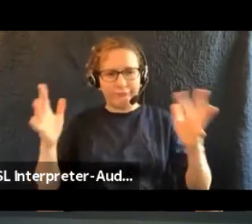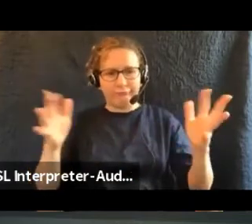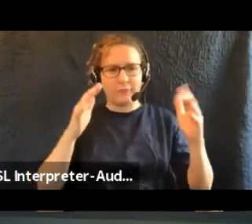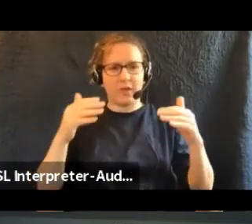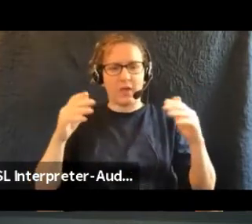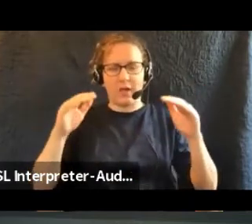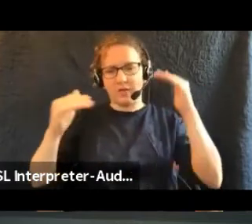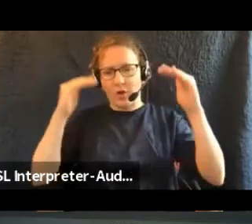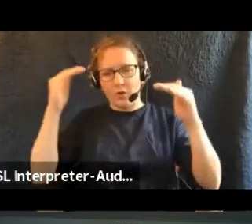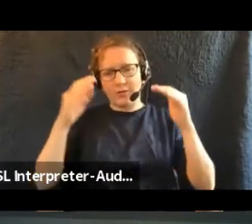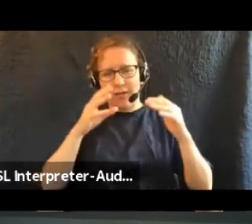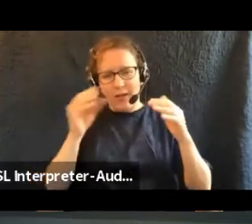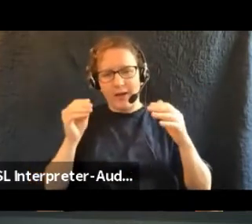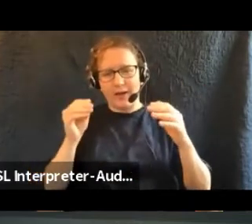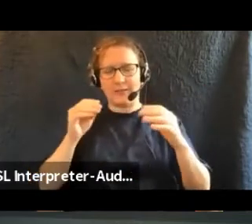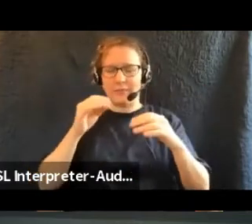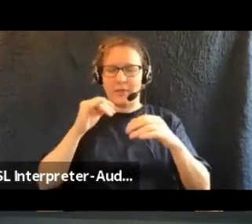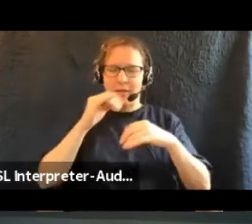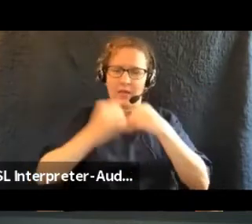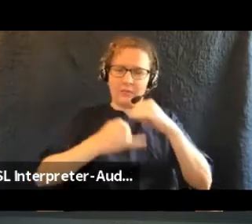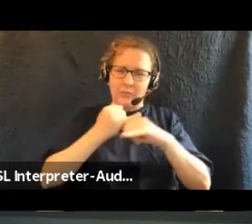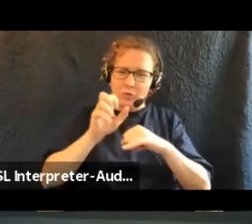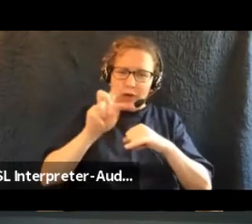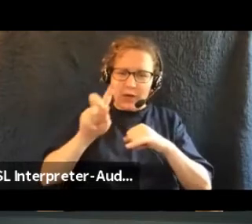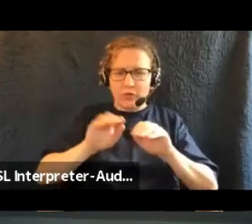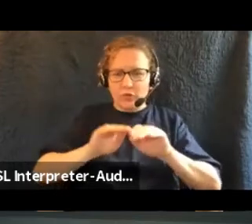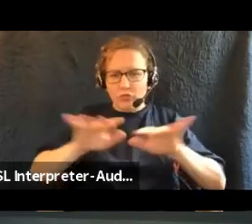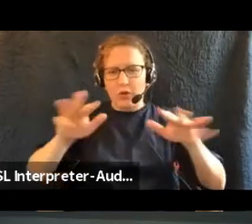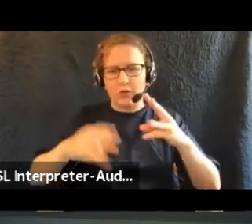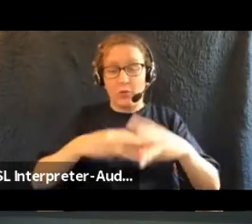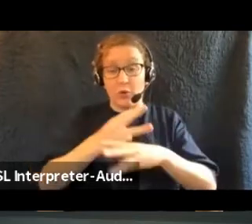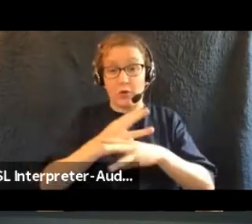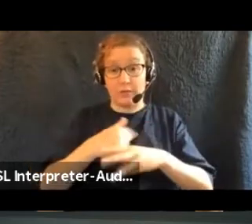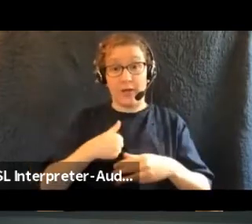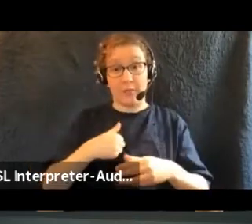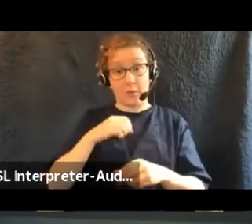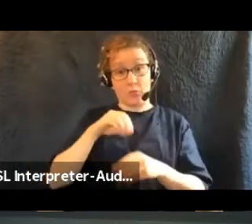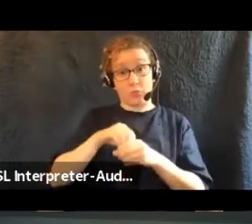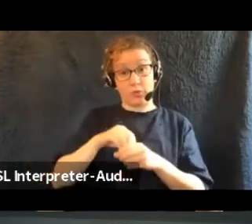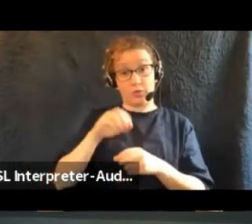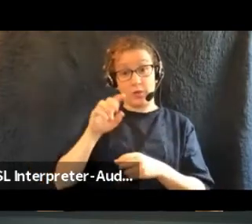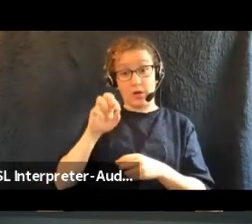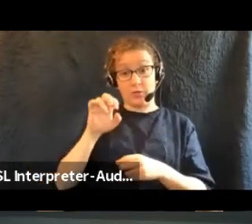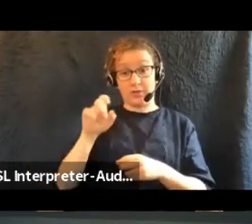I've been with IREX nearly 7 years and my primary role is working on the Mandela Washington